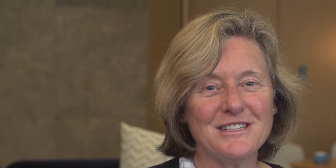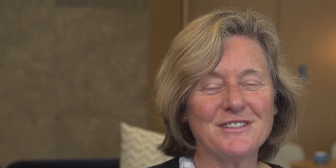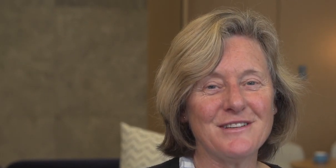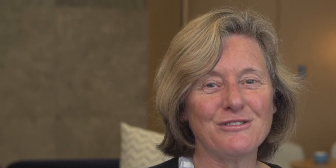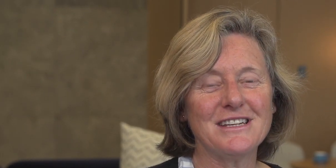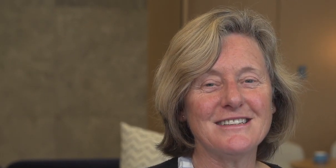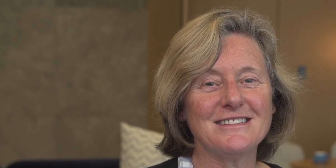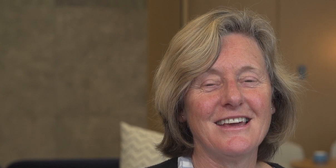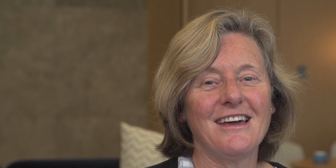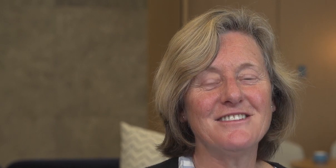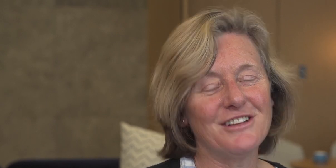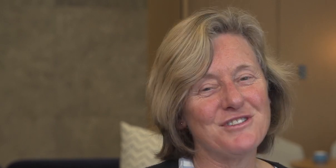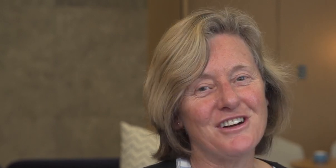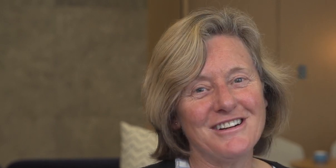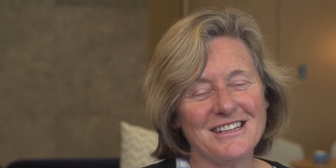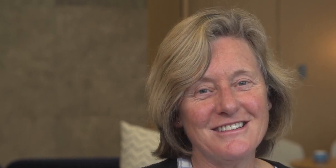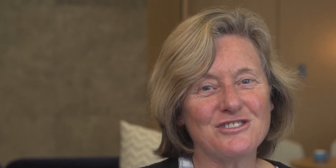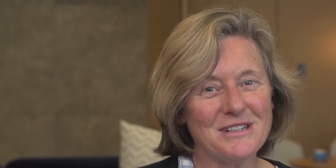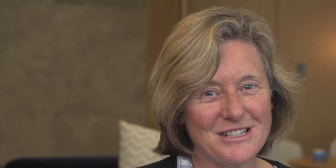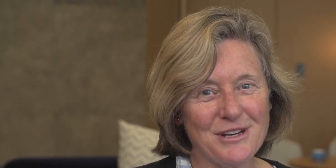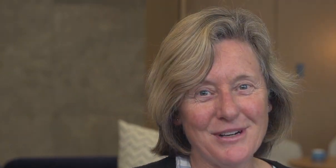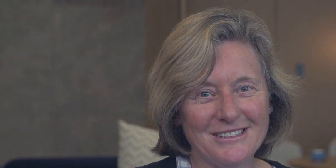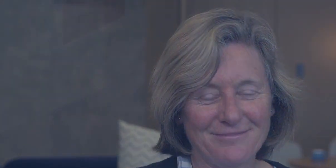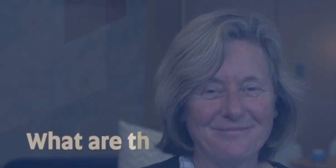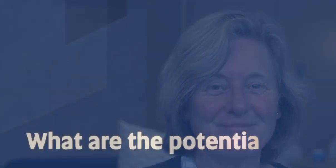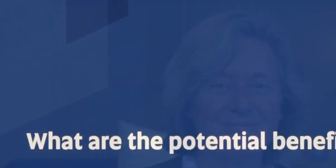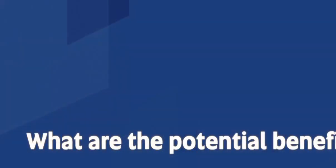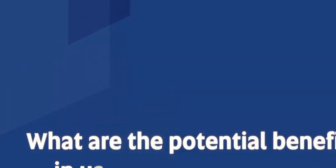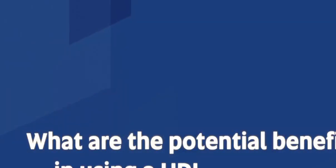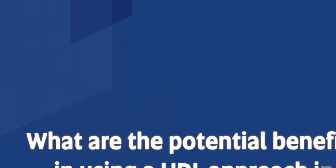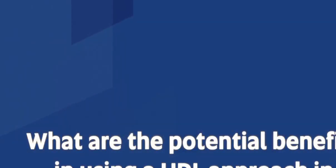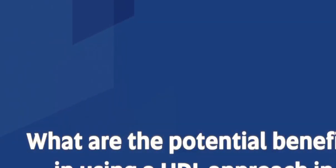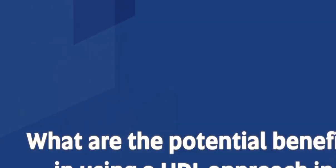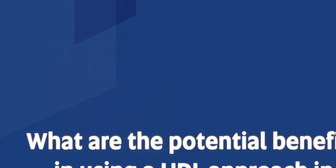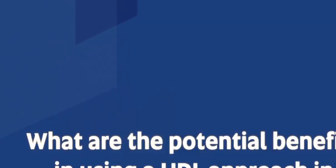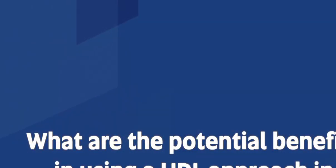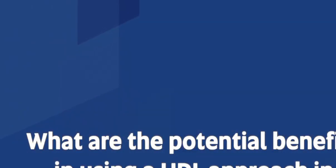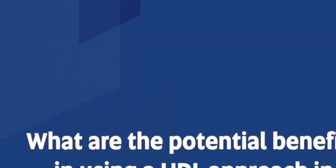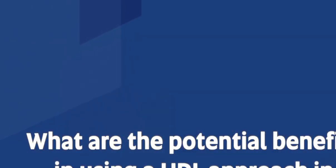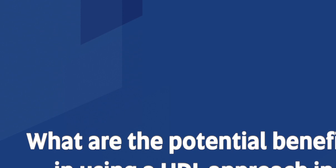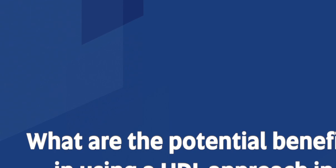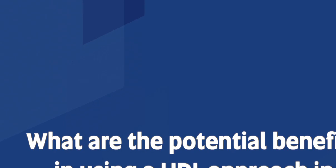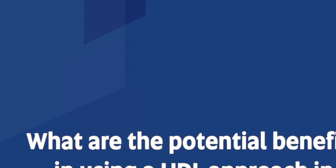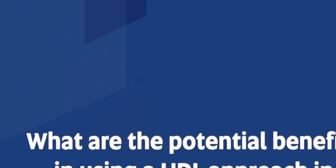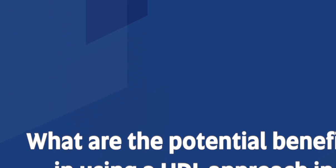for several years until I retired in 2021. What are the potential benefits for educators